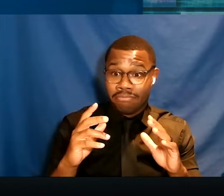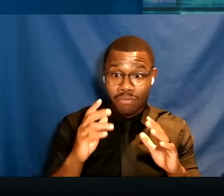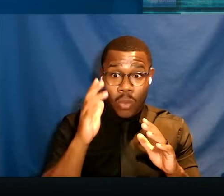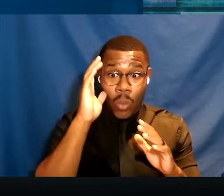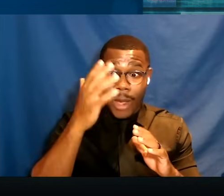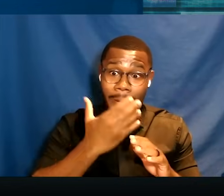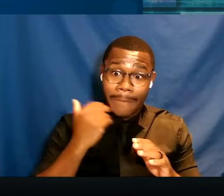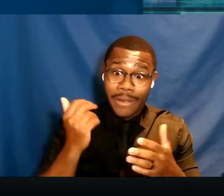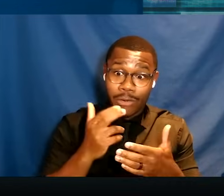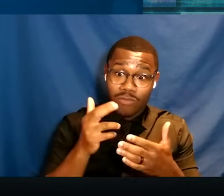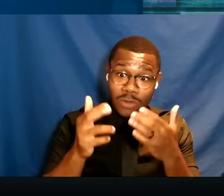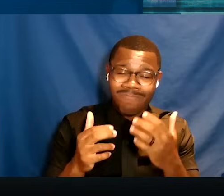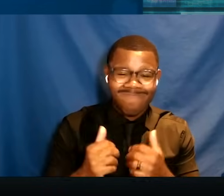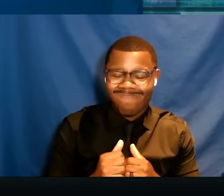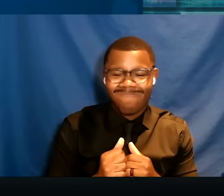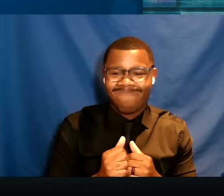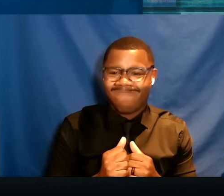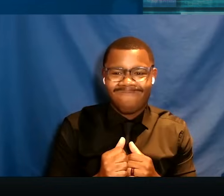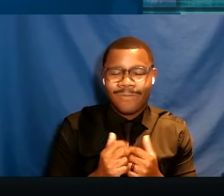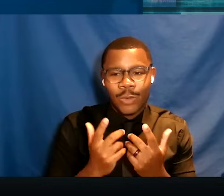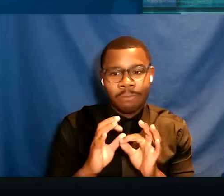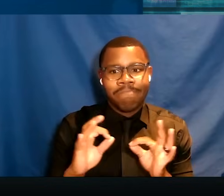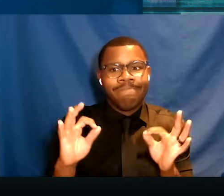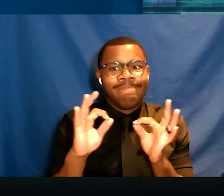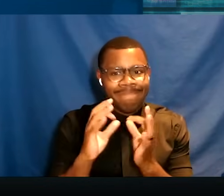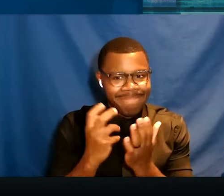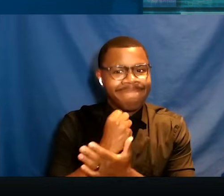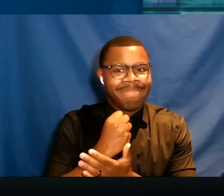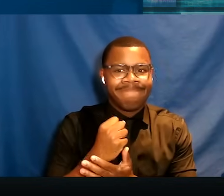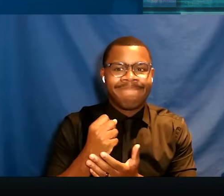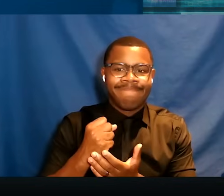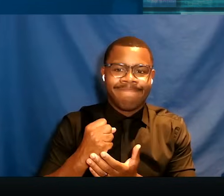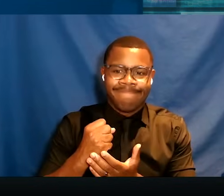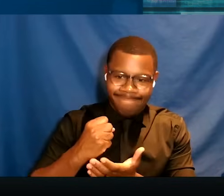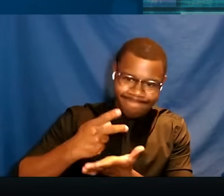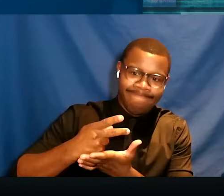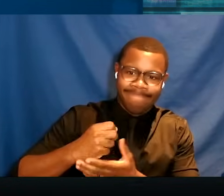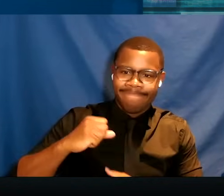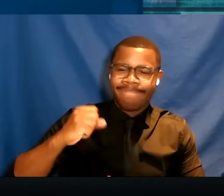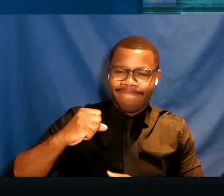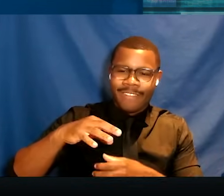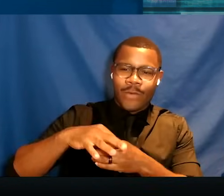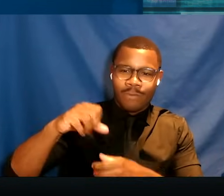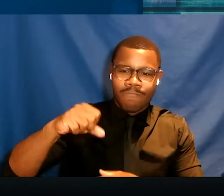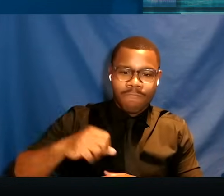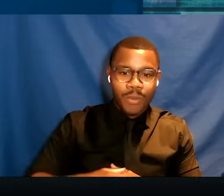That's certainly a reality. So yeah, I mean I think it's clear to me